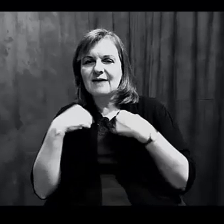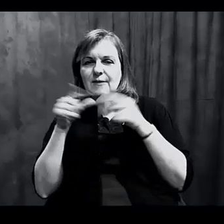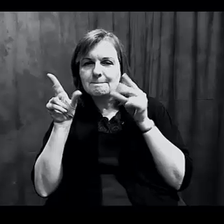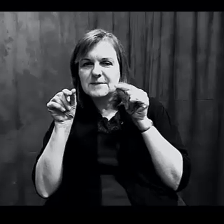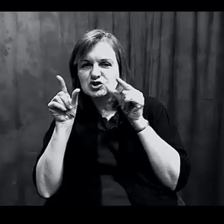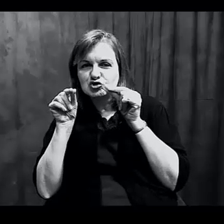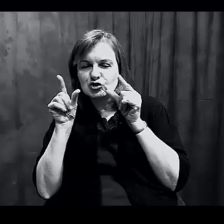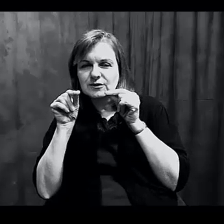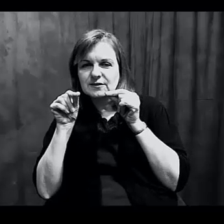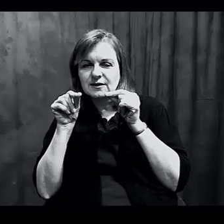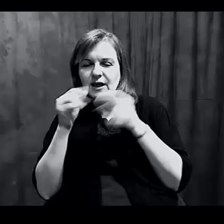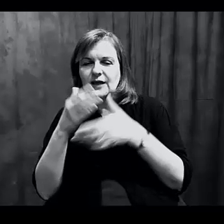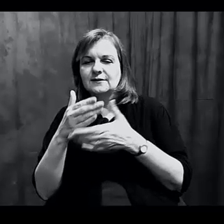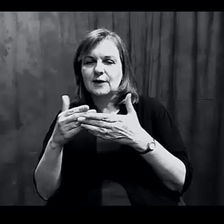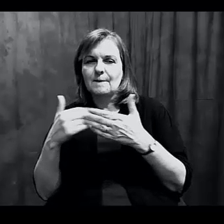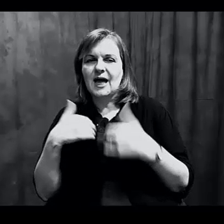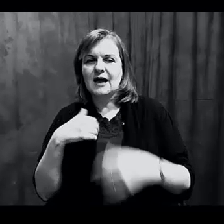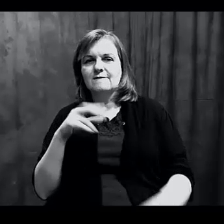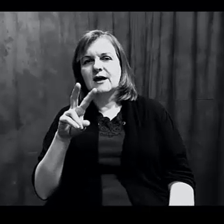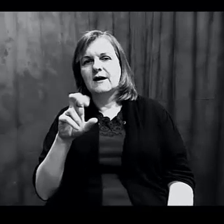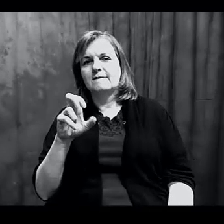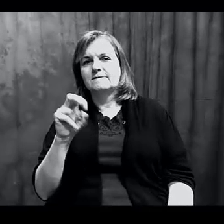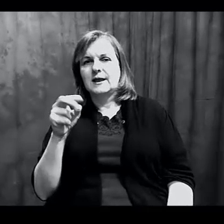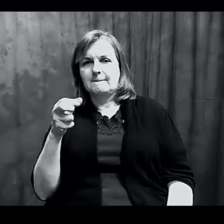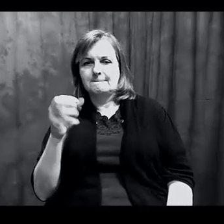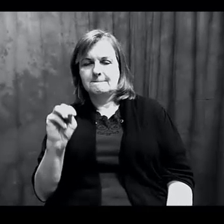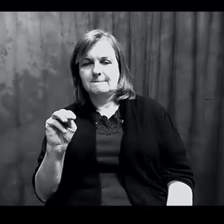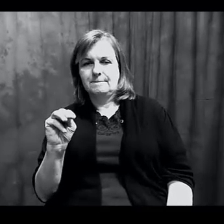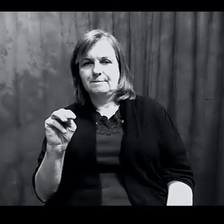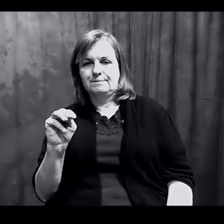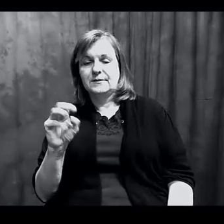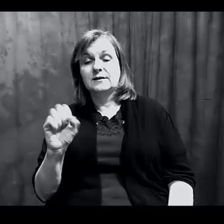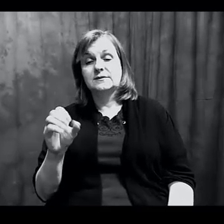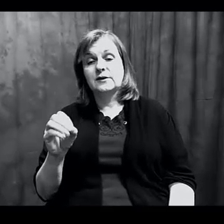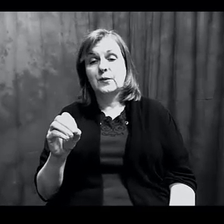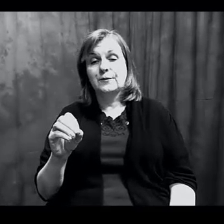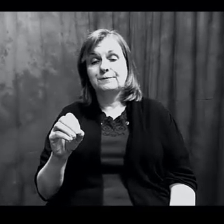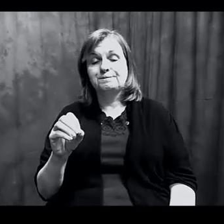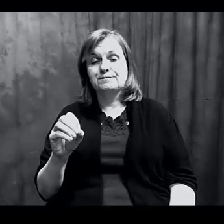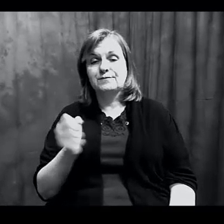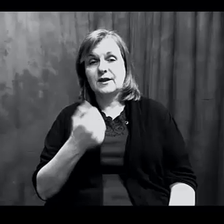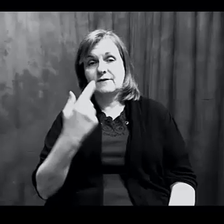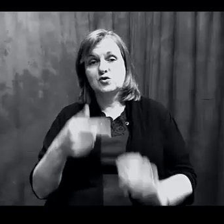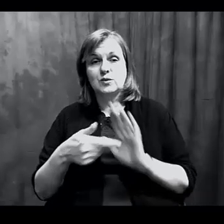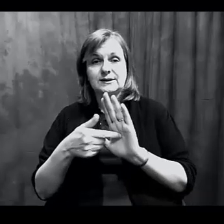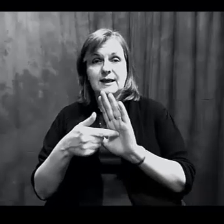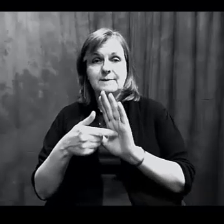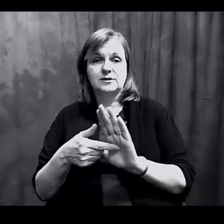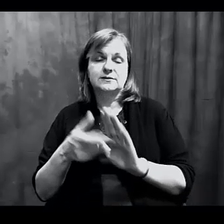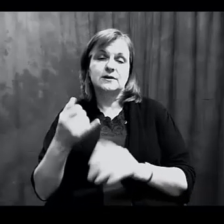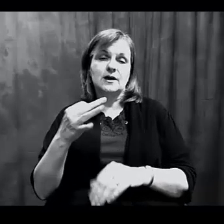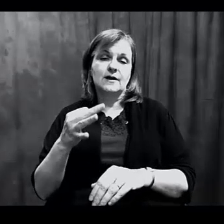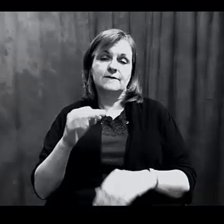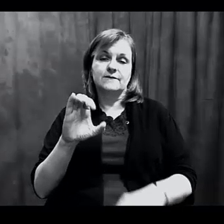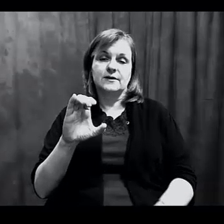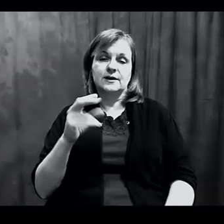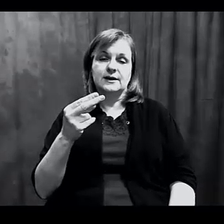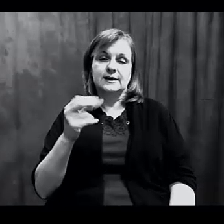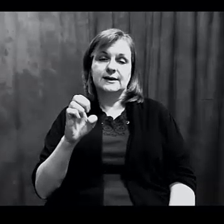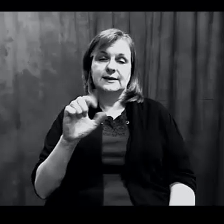appendages (Chelicaerae) that are actually near the mouth and have pinchers and many of them are venom based